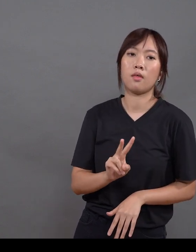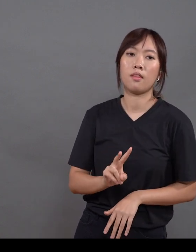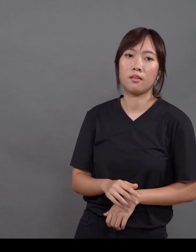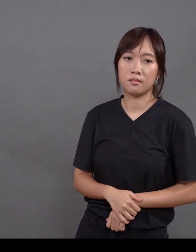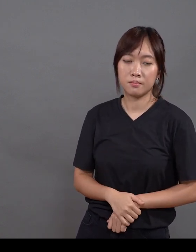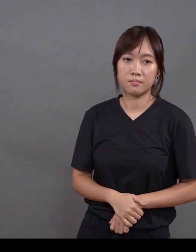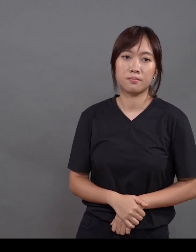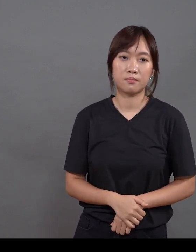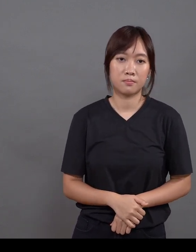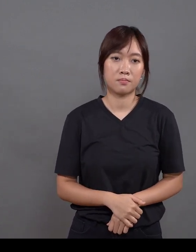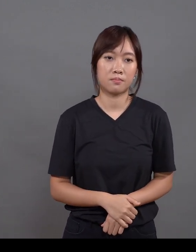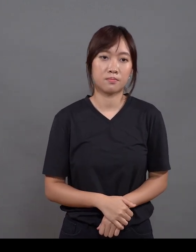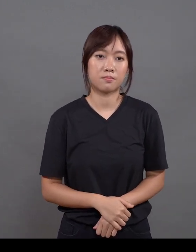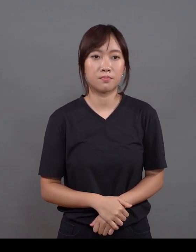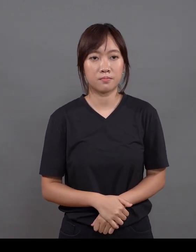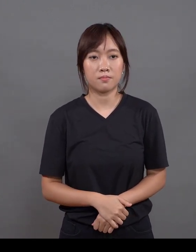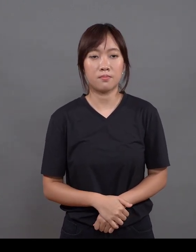we also carry out conservation treatments